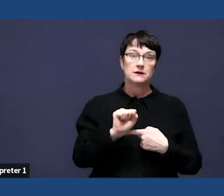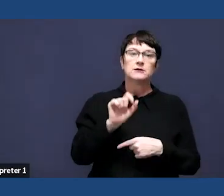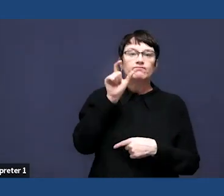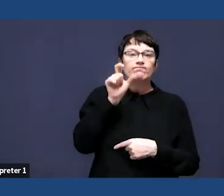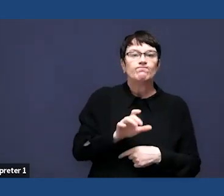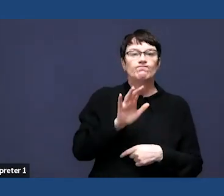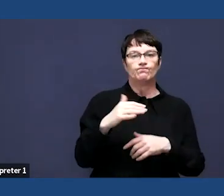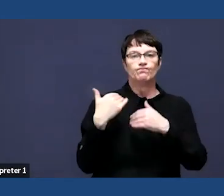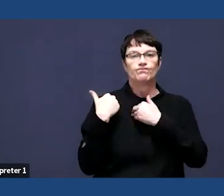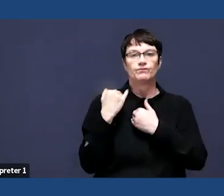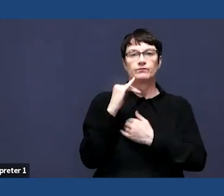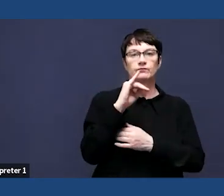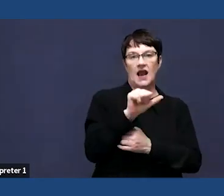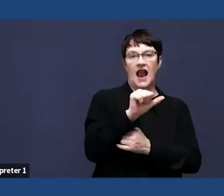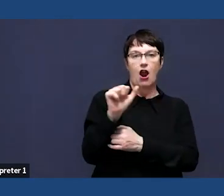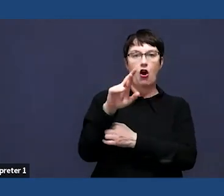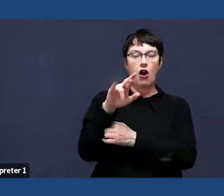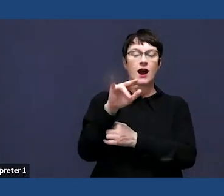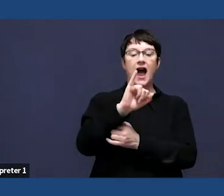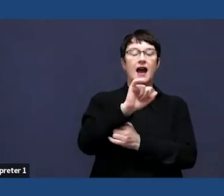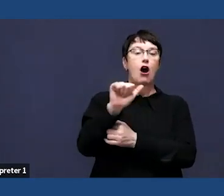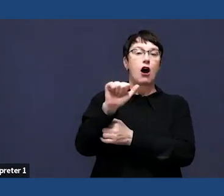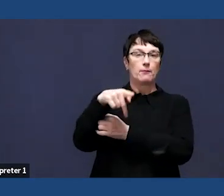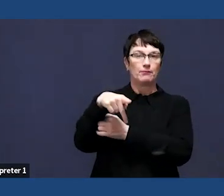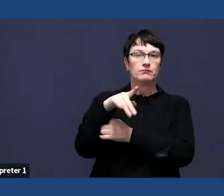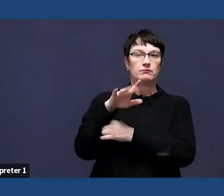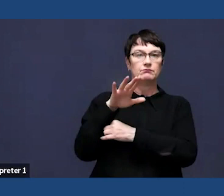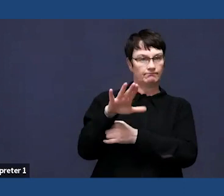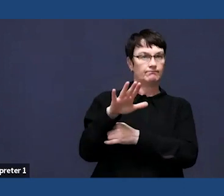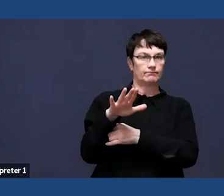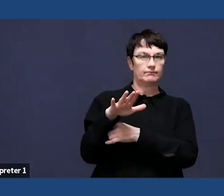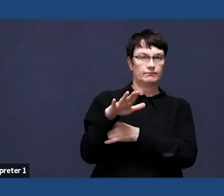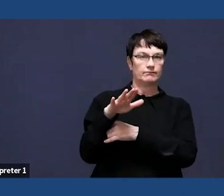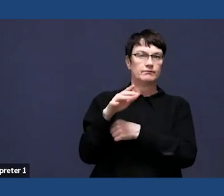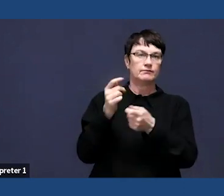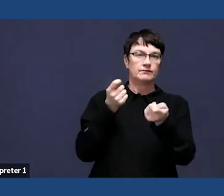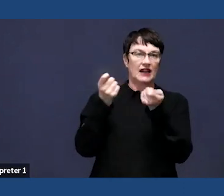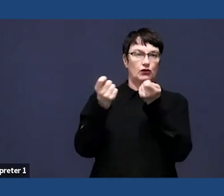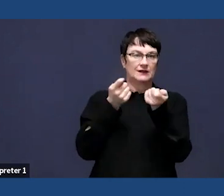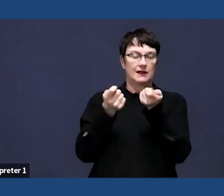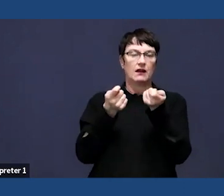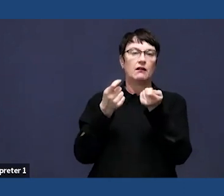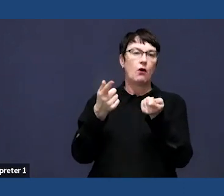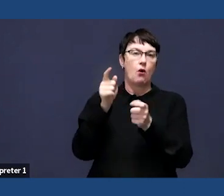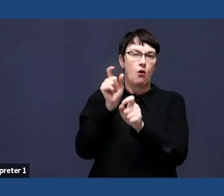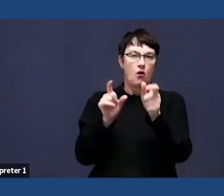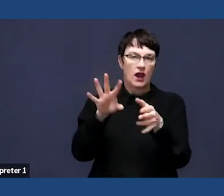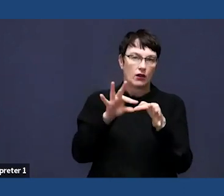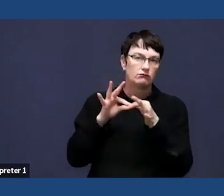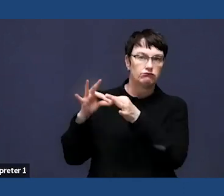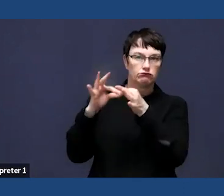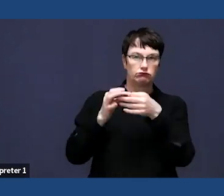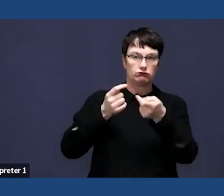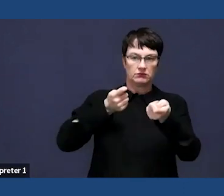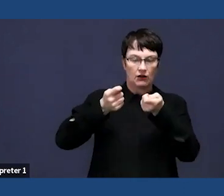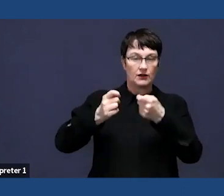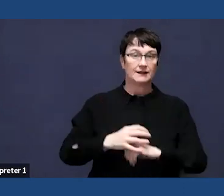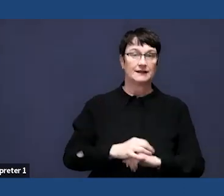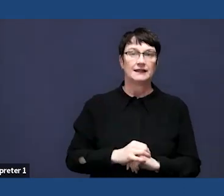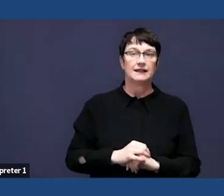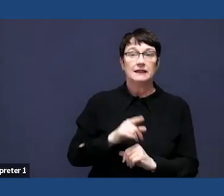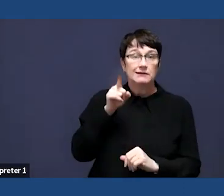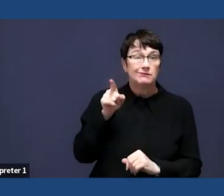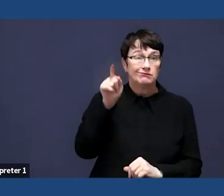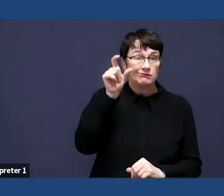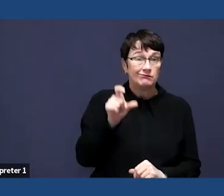And Hazel Moran, vice-president, global patient insights and advocacy at EMD Serono Inc. which